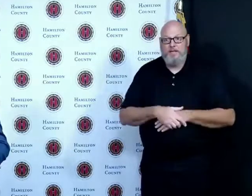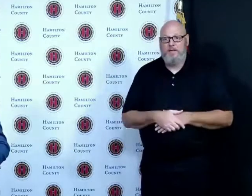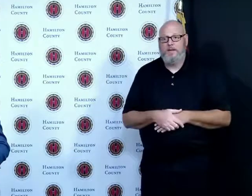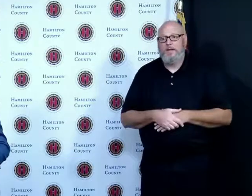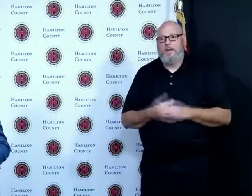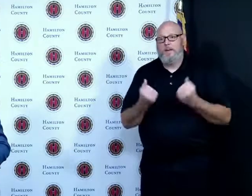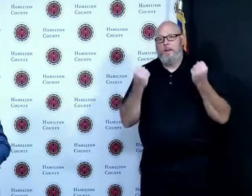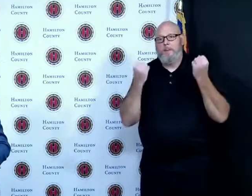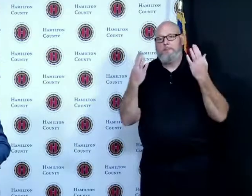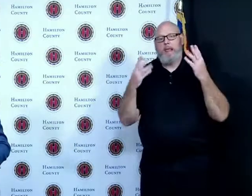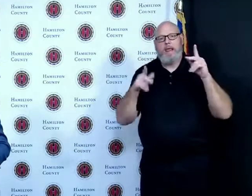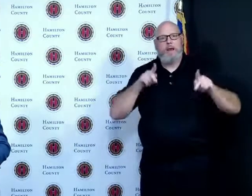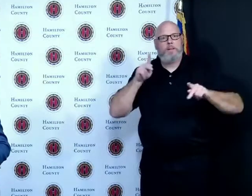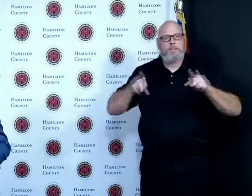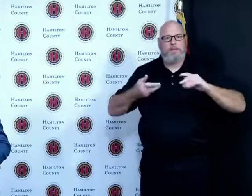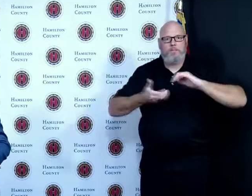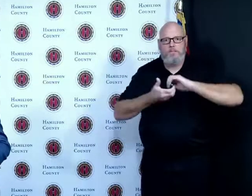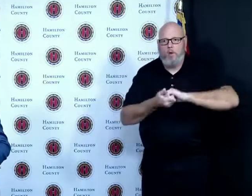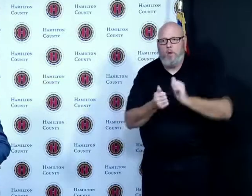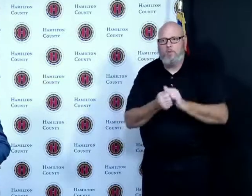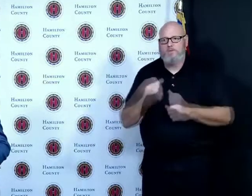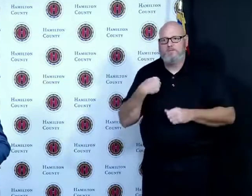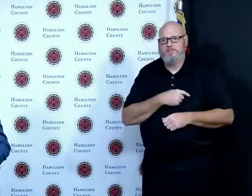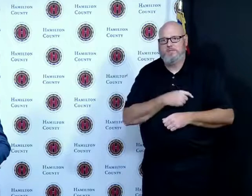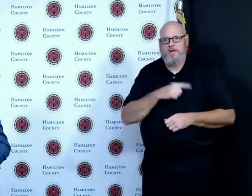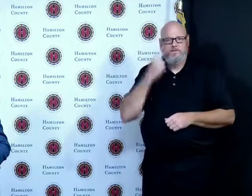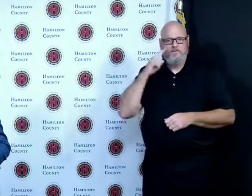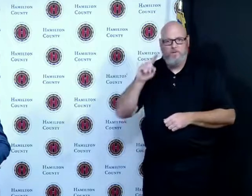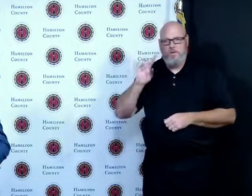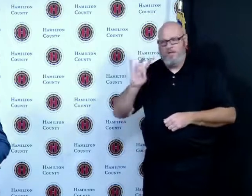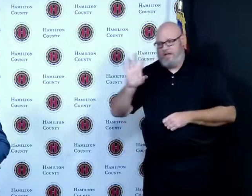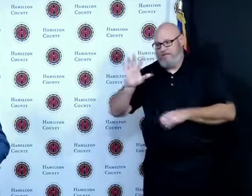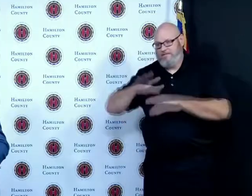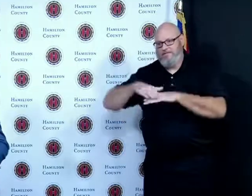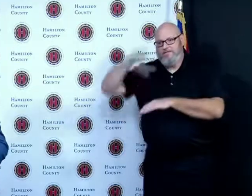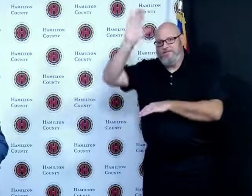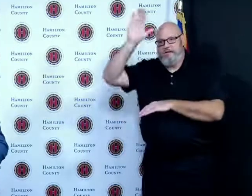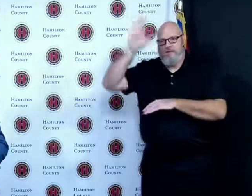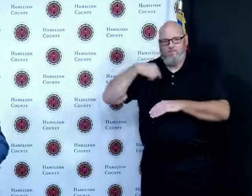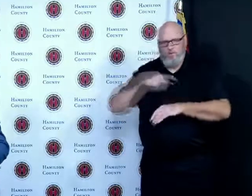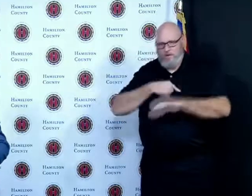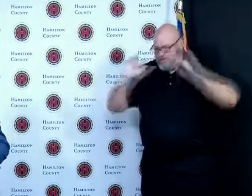75 years and older as Commissioner Driehaus indicated this week we are working with 48